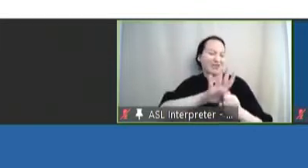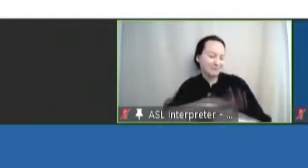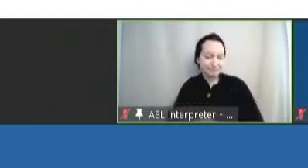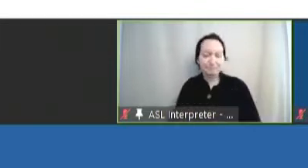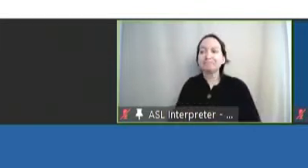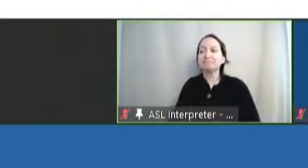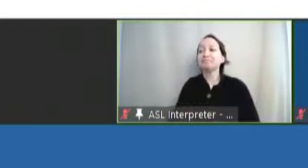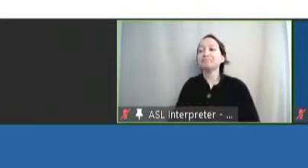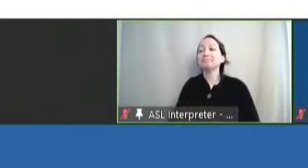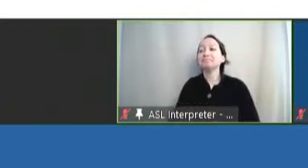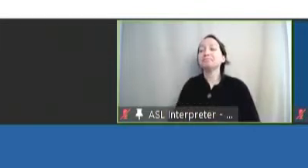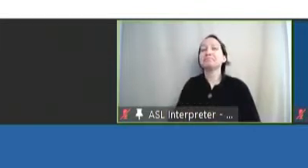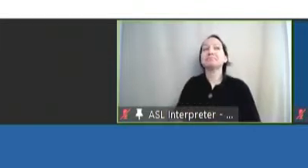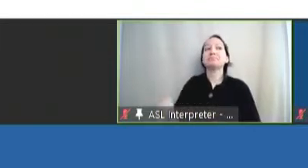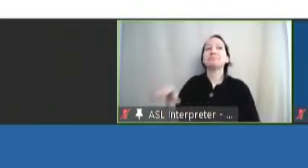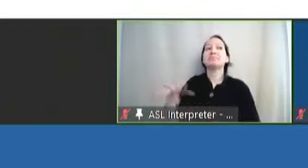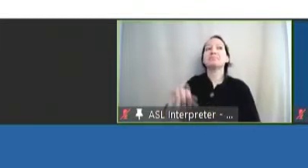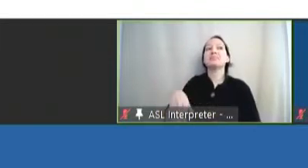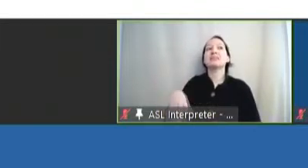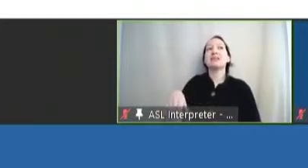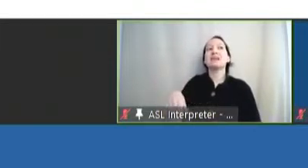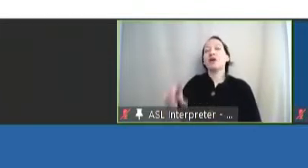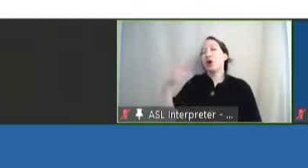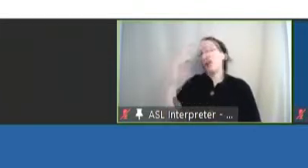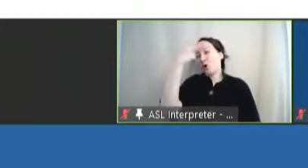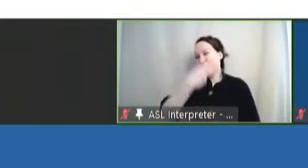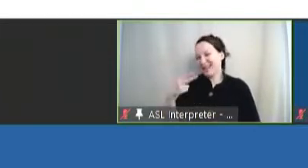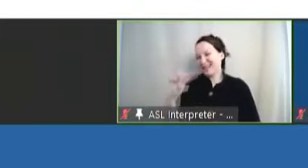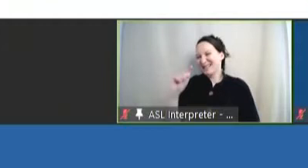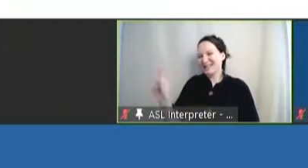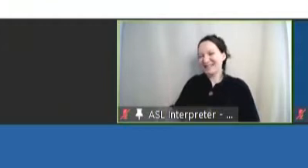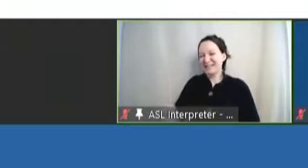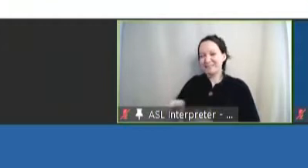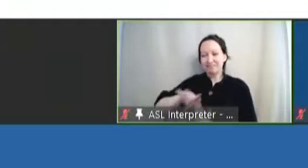to drop Hawaii and Texas from the model as no county-level vaccination rates were available.